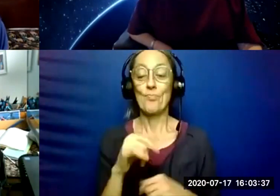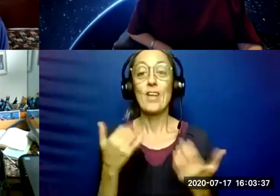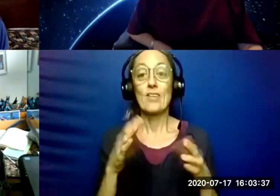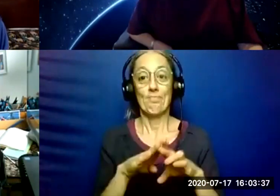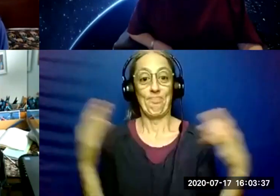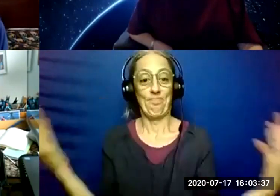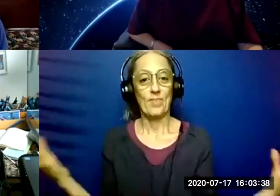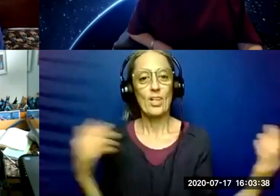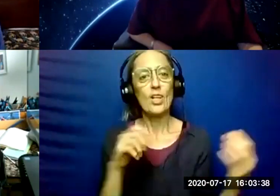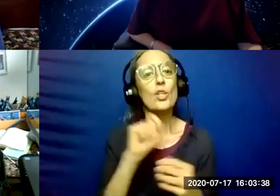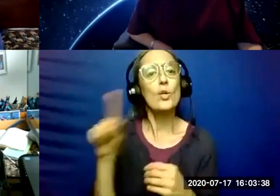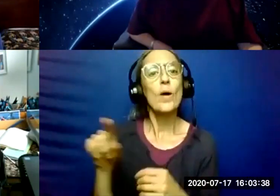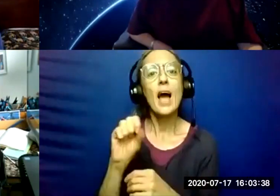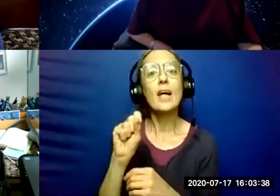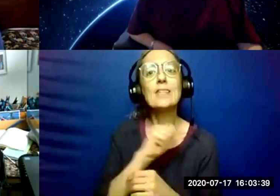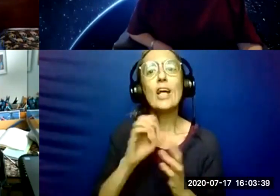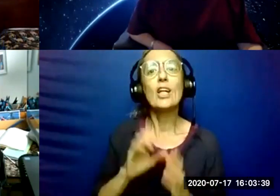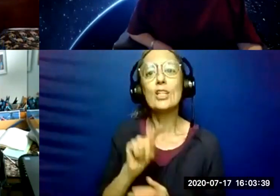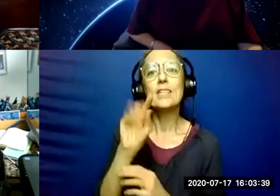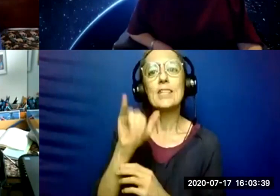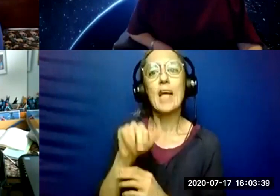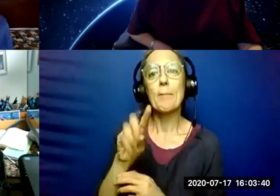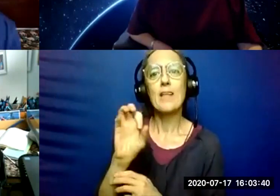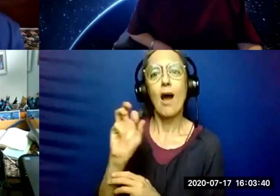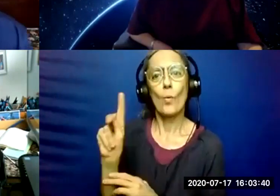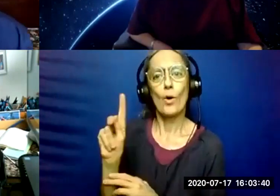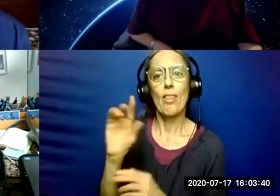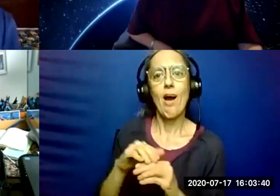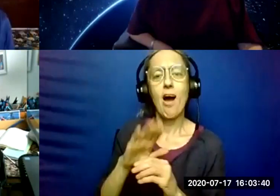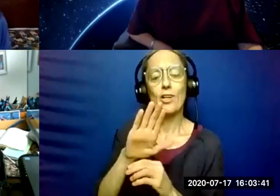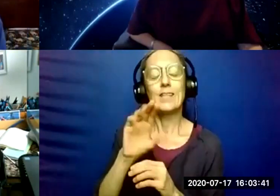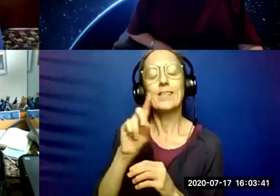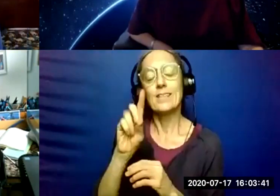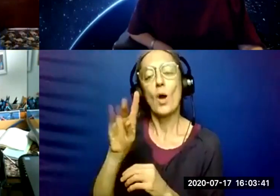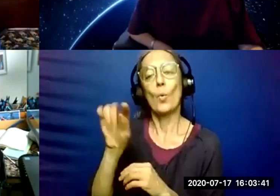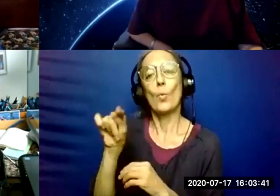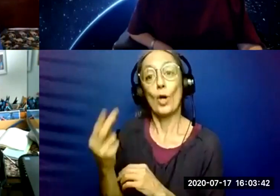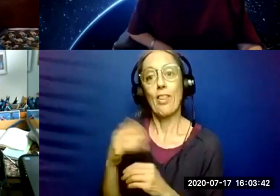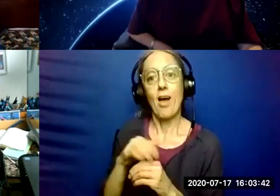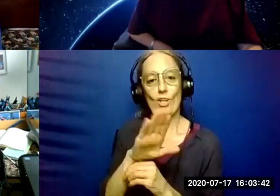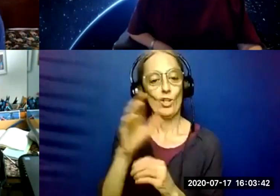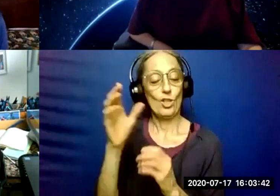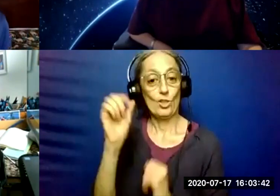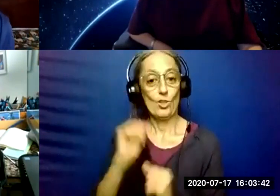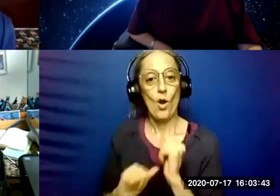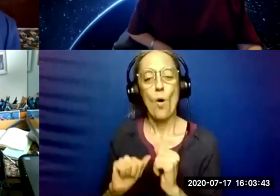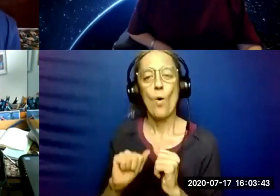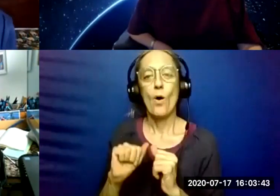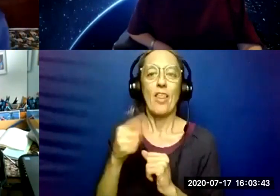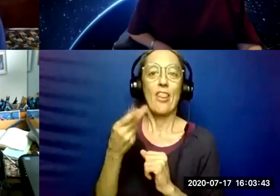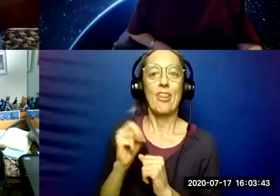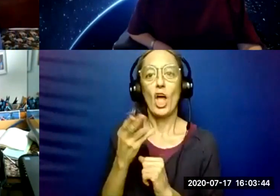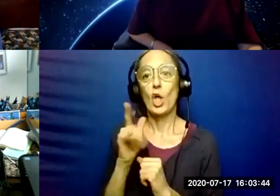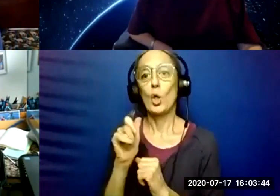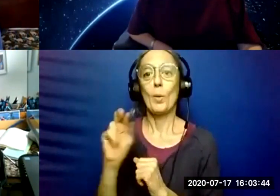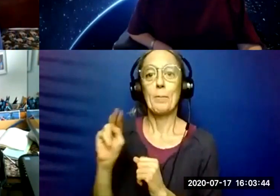Duckworth on your show, The Heumann Perspective. As we approach the 30th anniversary of the Americans